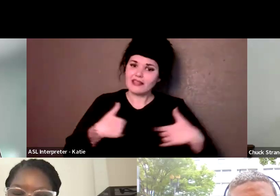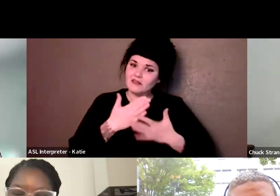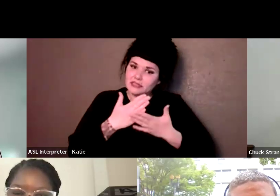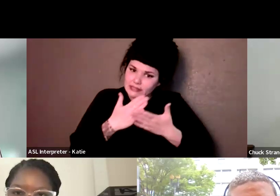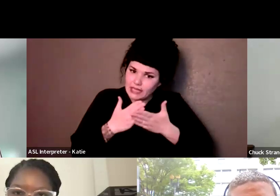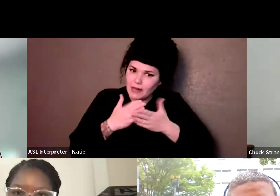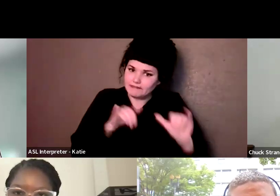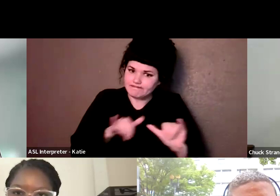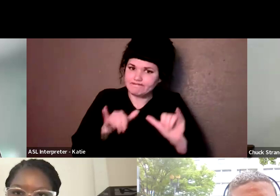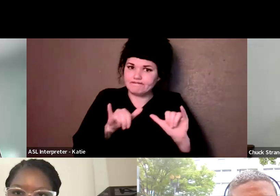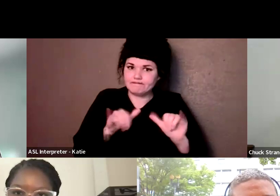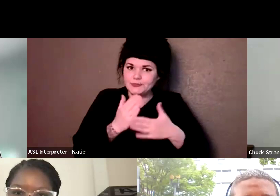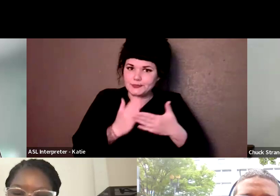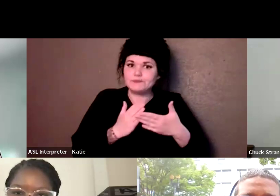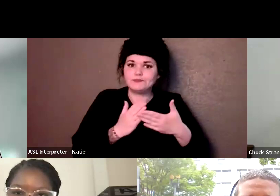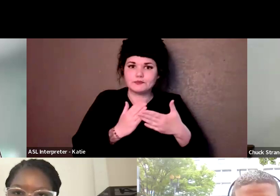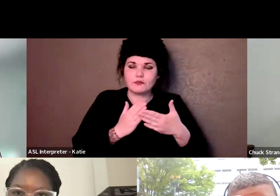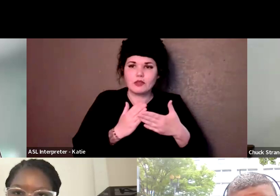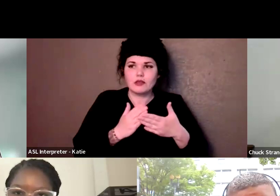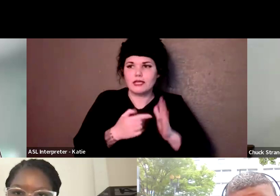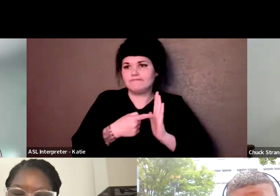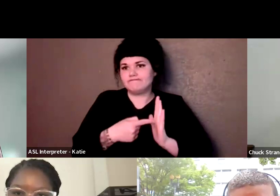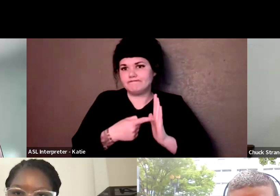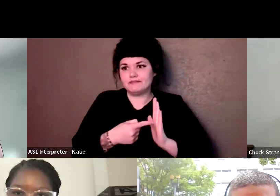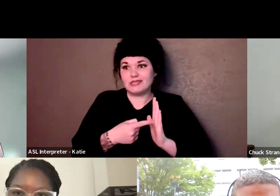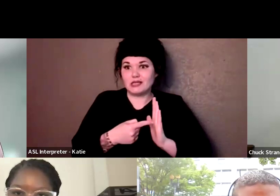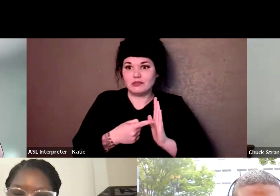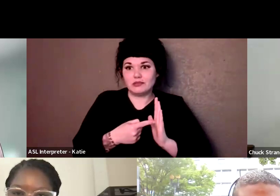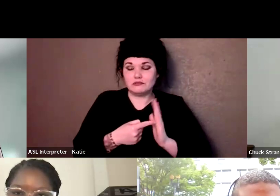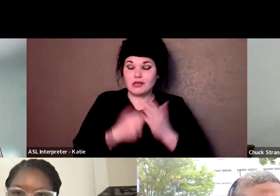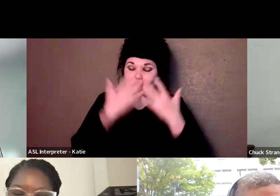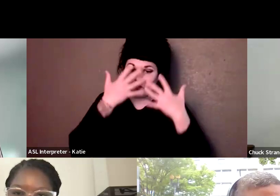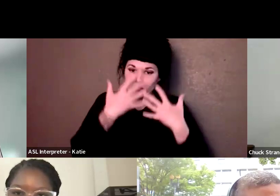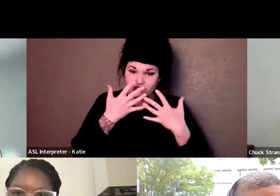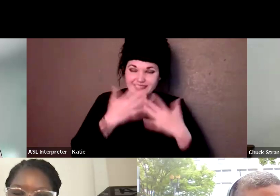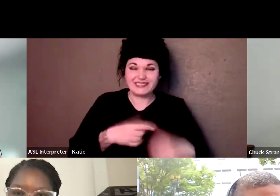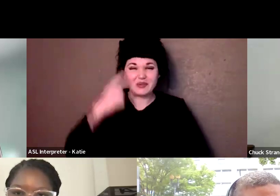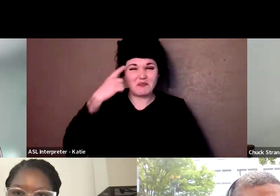The most obvious and apparent, unfortunately, is mental health and equity, but each of the